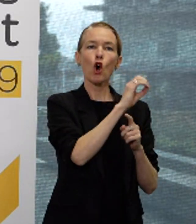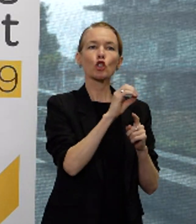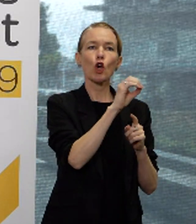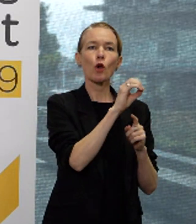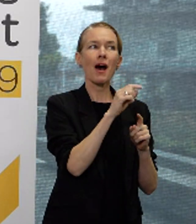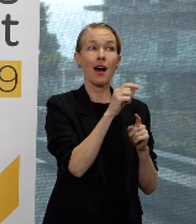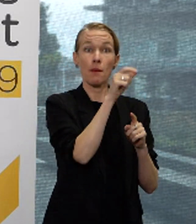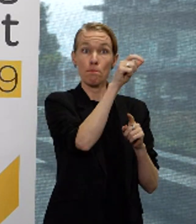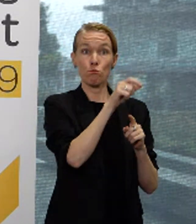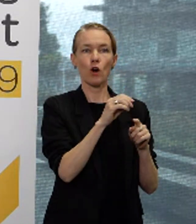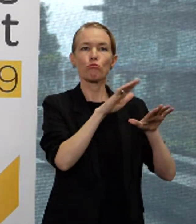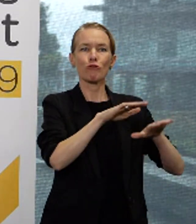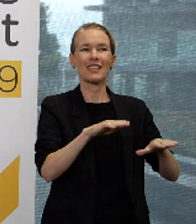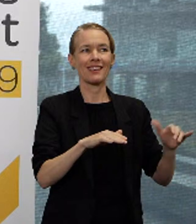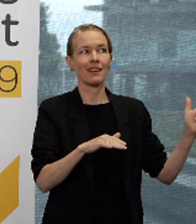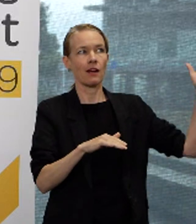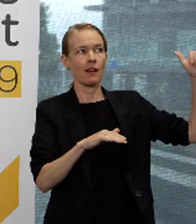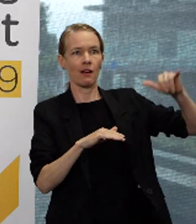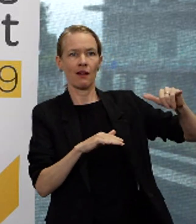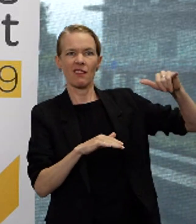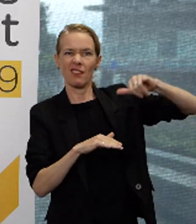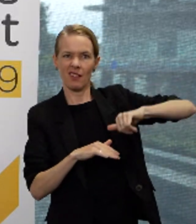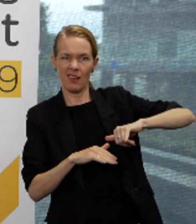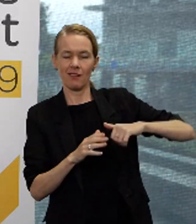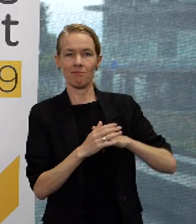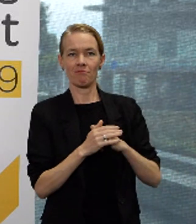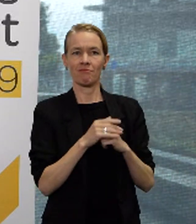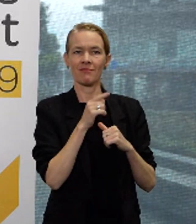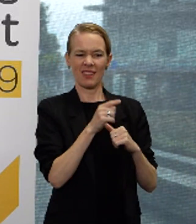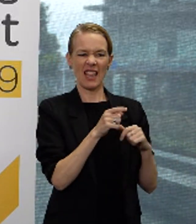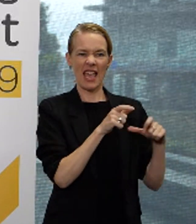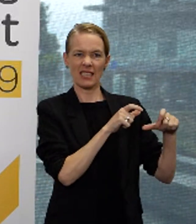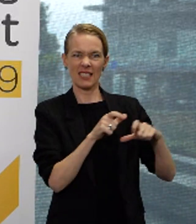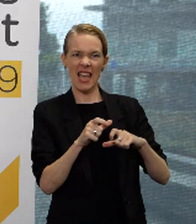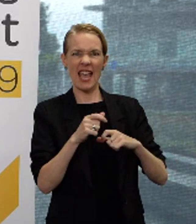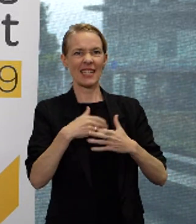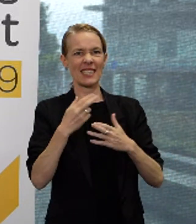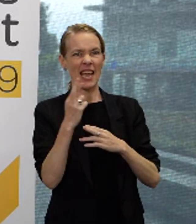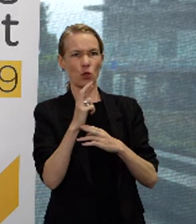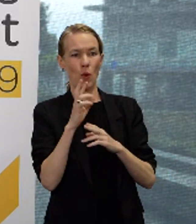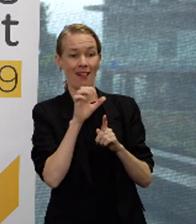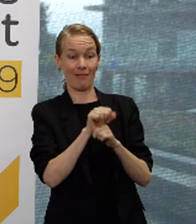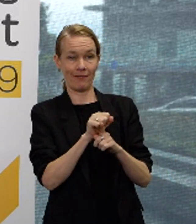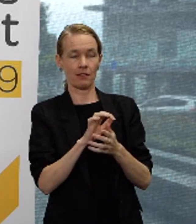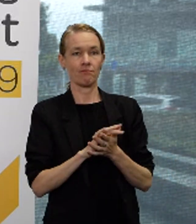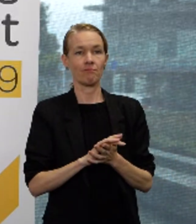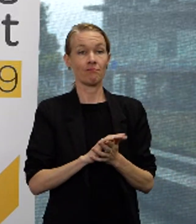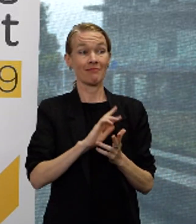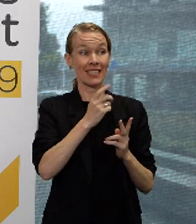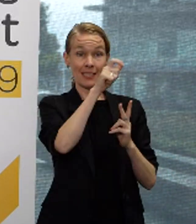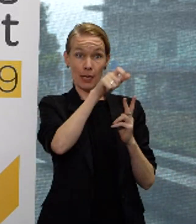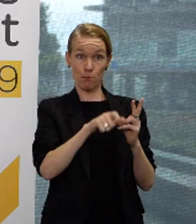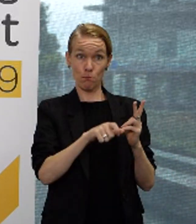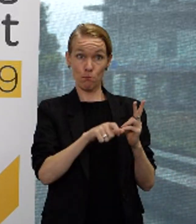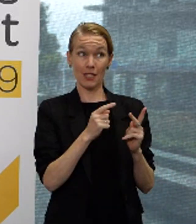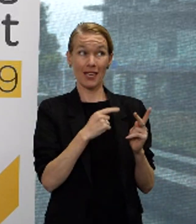positive at routine testing around day 12 of their stay. The second case is someone who arrived on the 13th of October